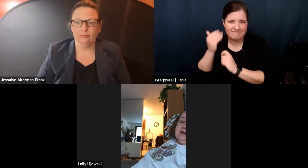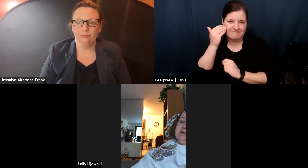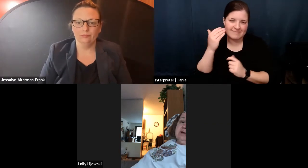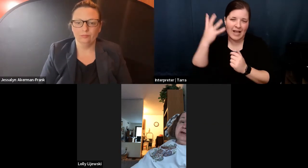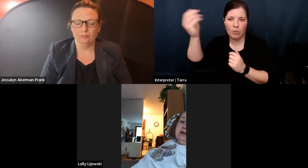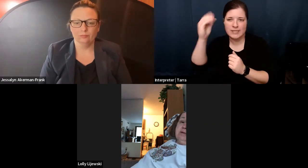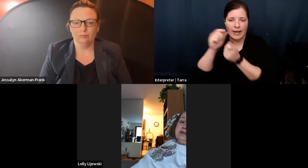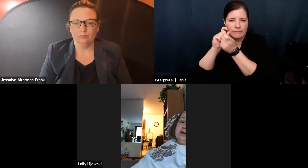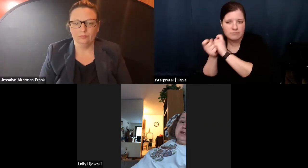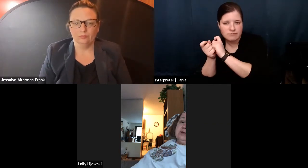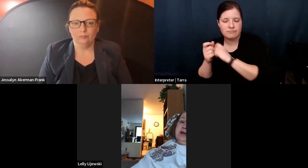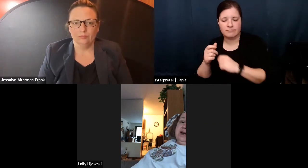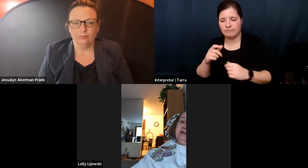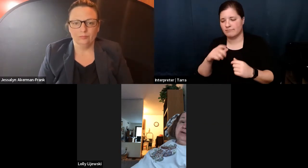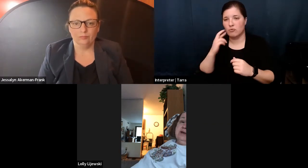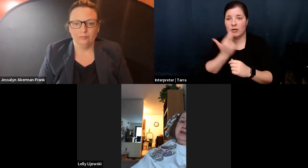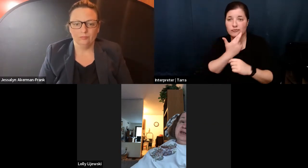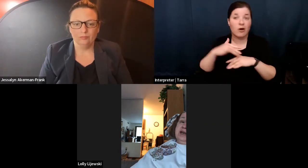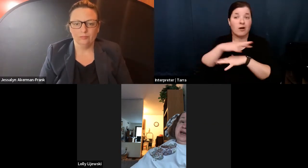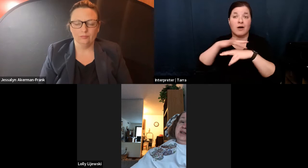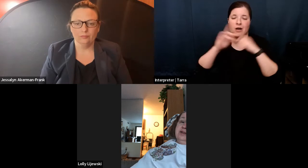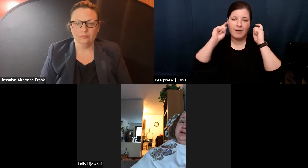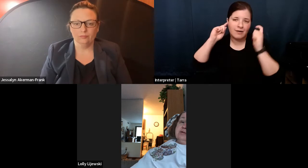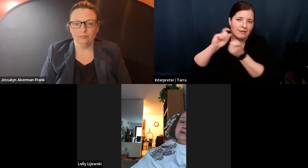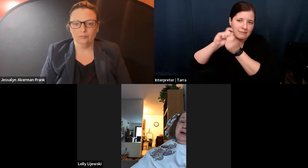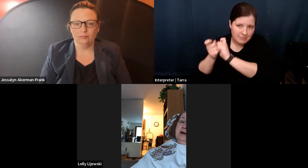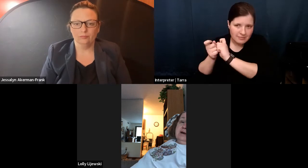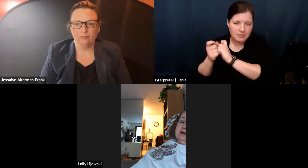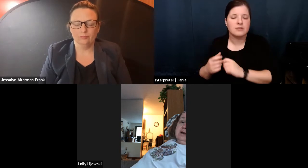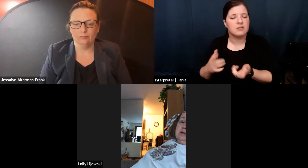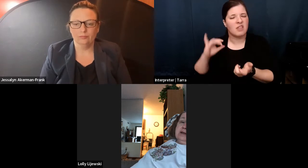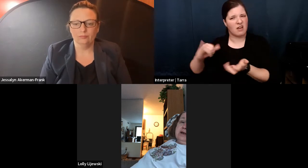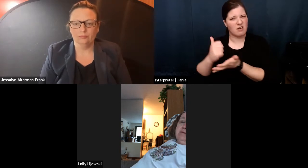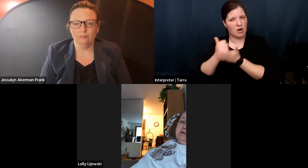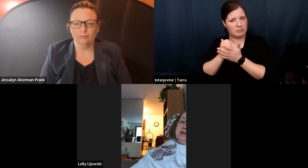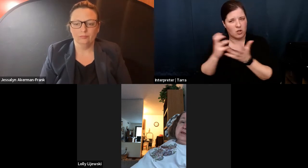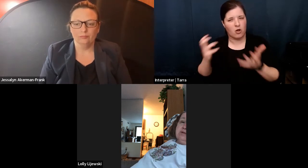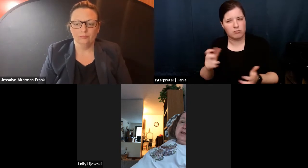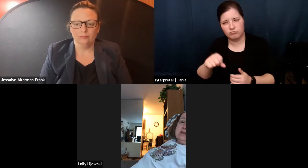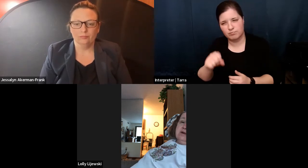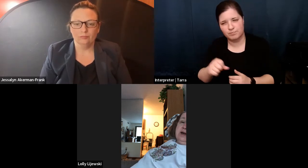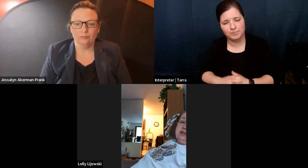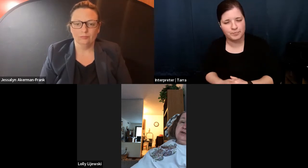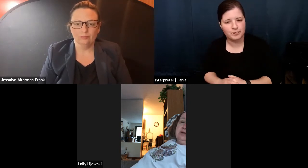I'm still, fortunately, at the level where my technology helps me and I have different programs for different locations, like, you know, outside or in a restaurant or at home.